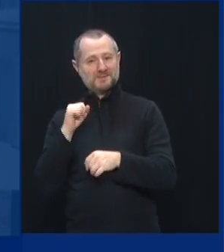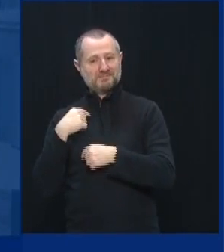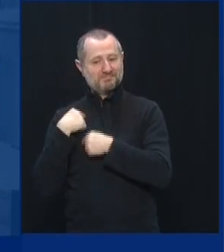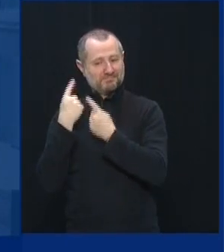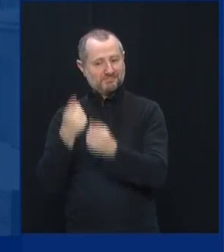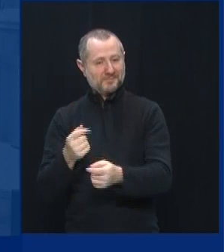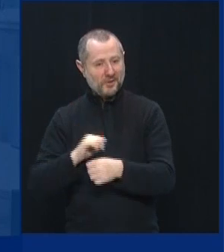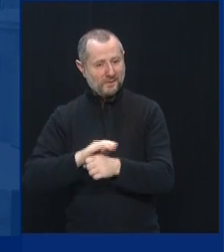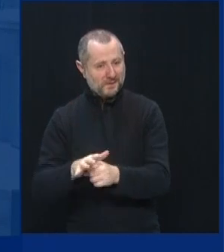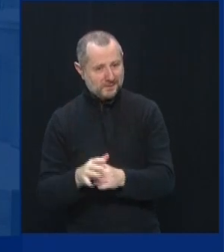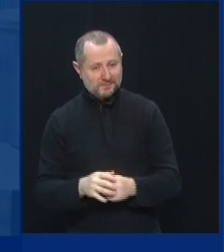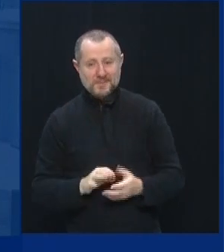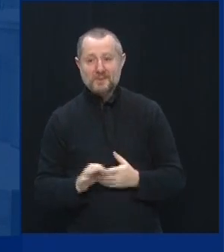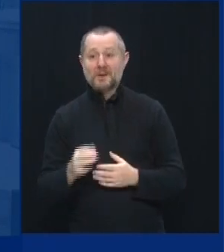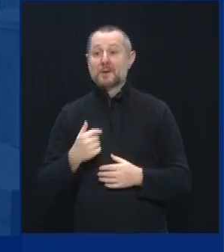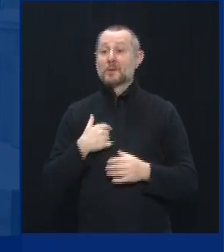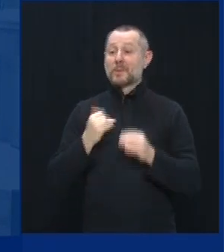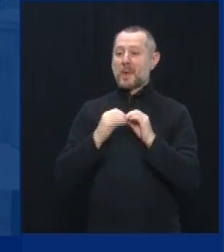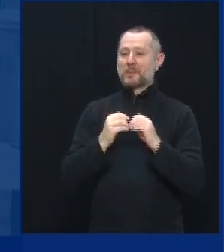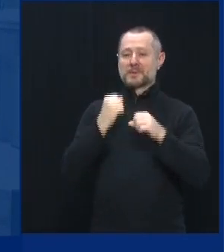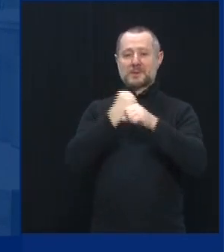LET'S GO TO ONE OF THEM.